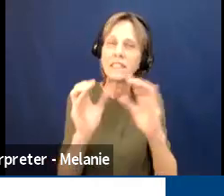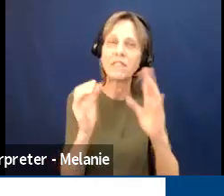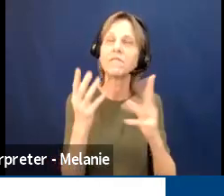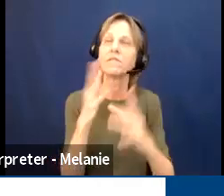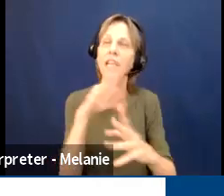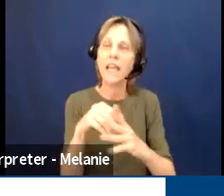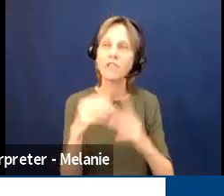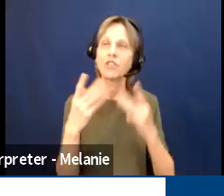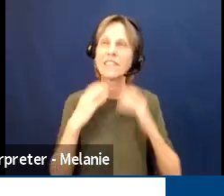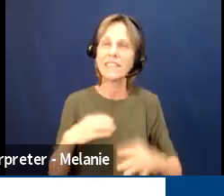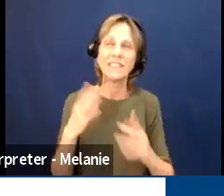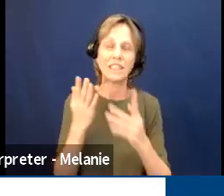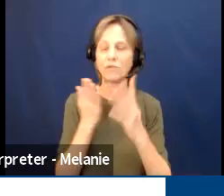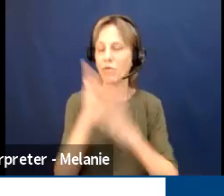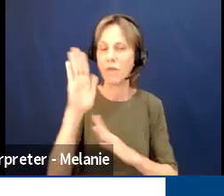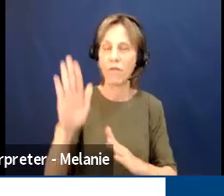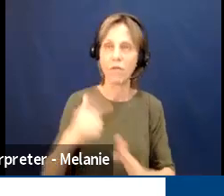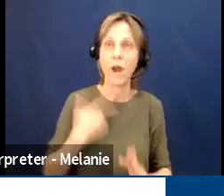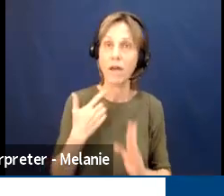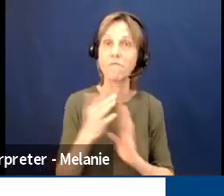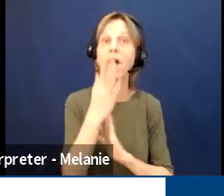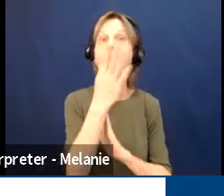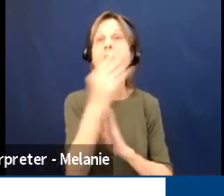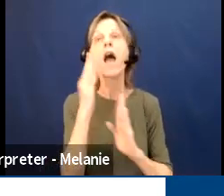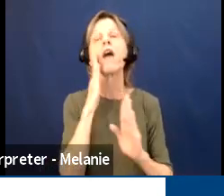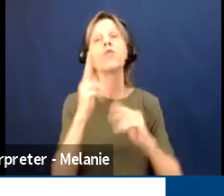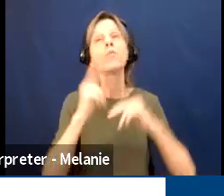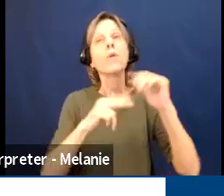social cohesion in your communities when these kids go out and they're working with communities